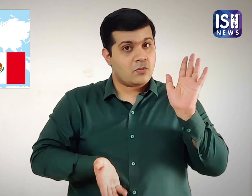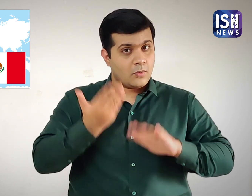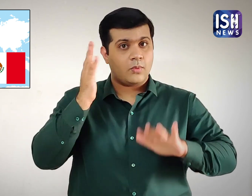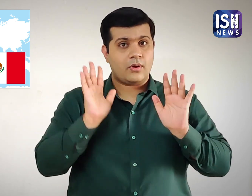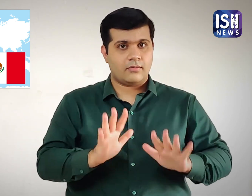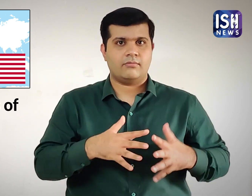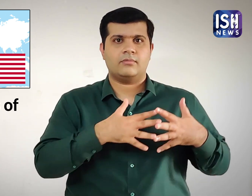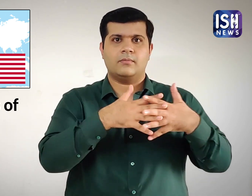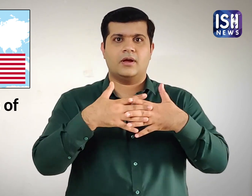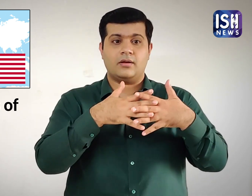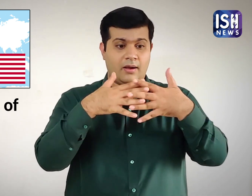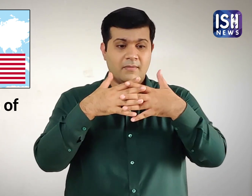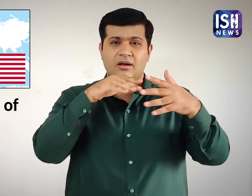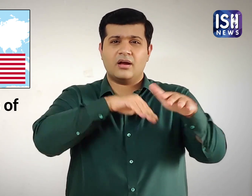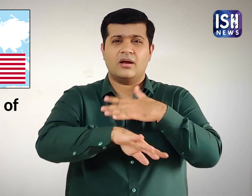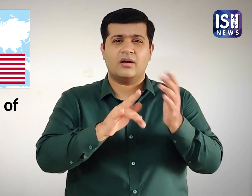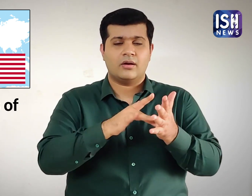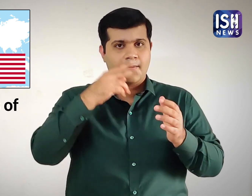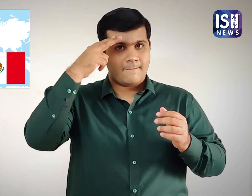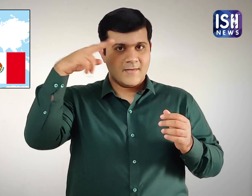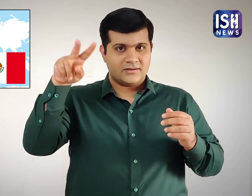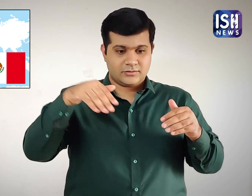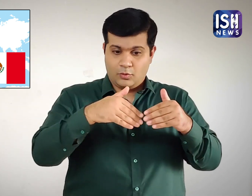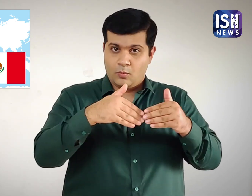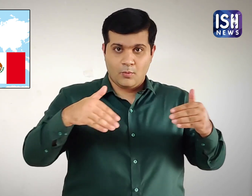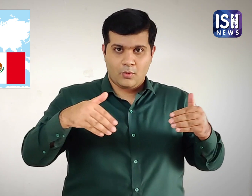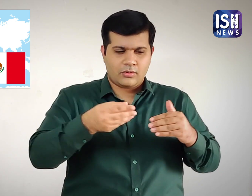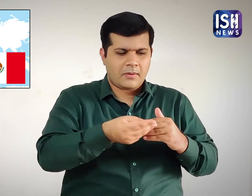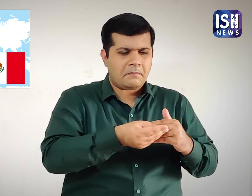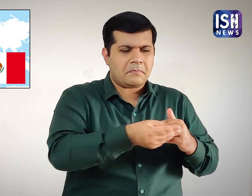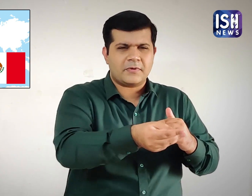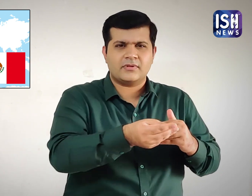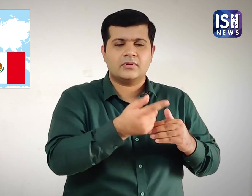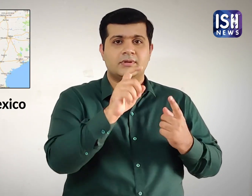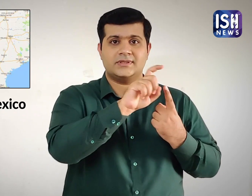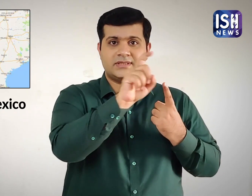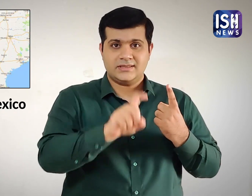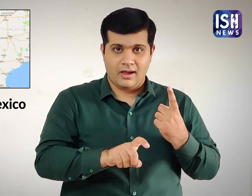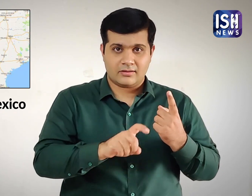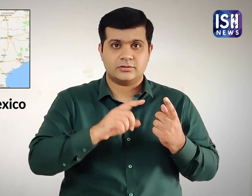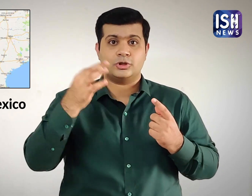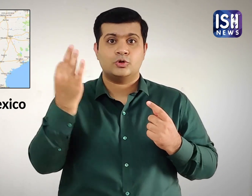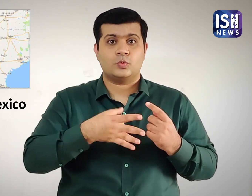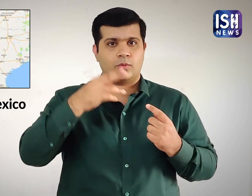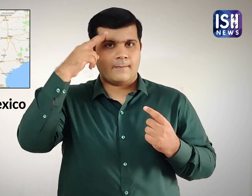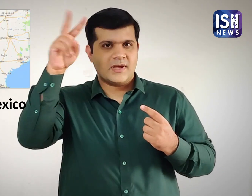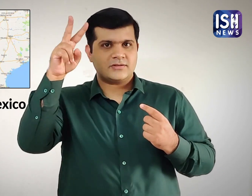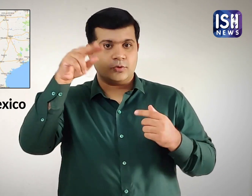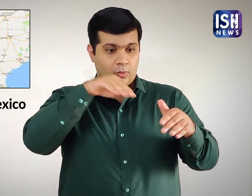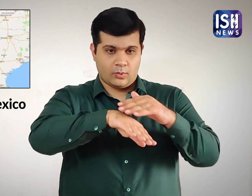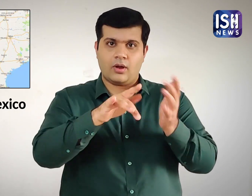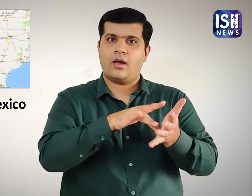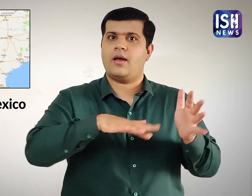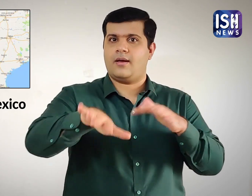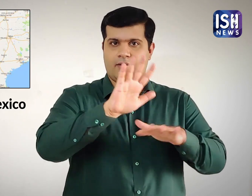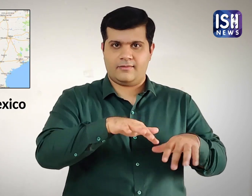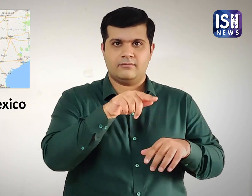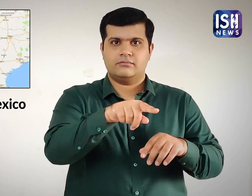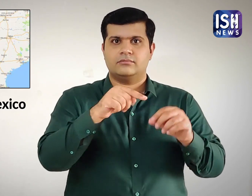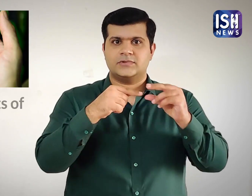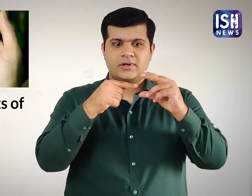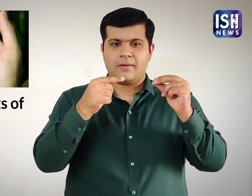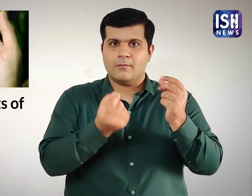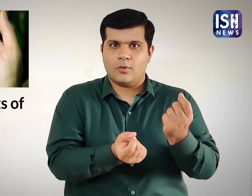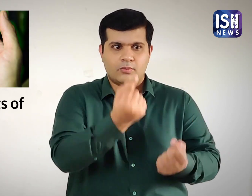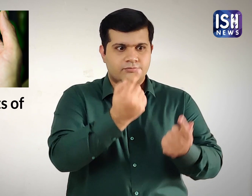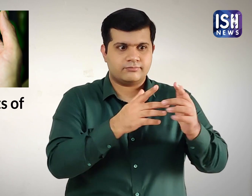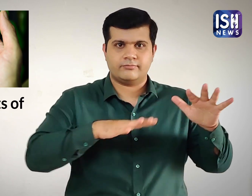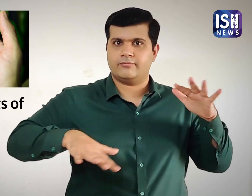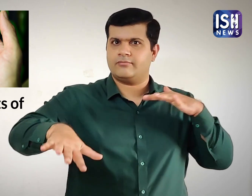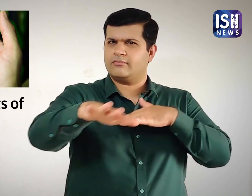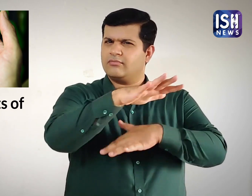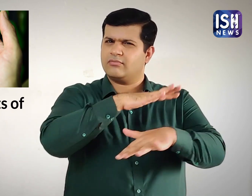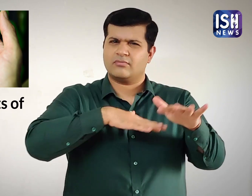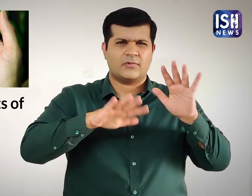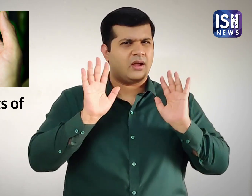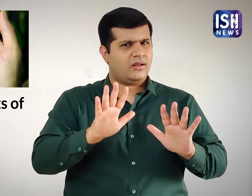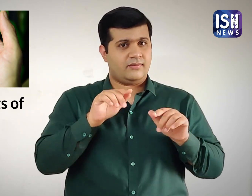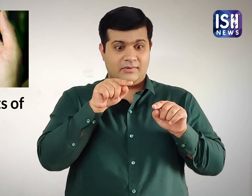Jalapenos are largely grown in the United States & in Texas and New Mexico which share a border with Mexico.